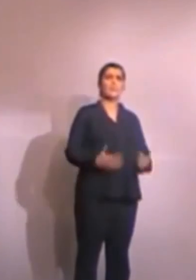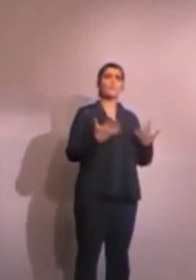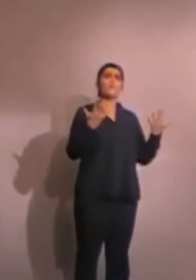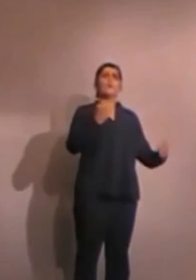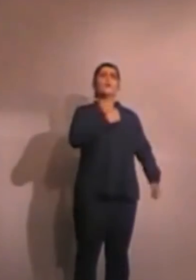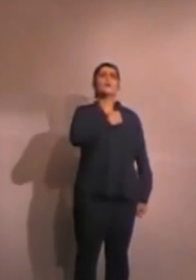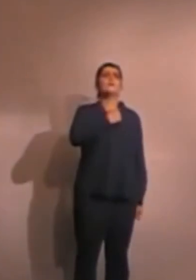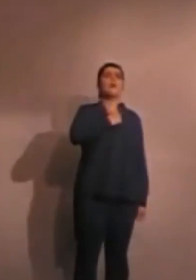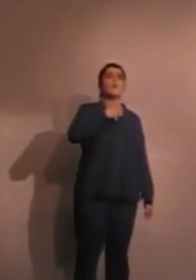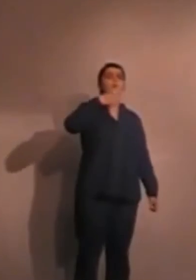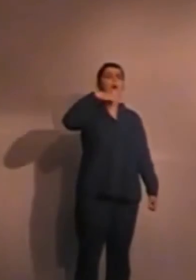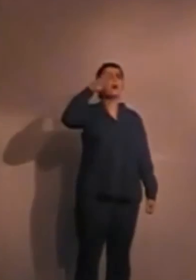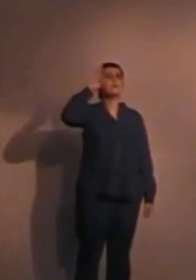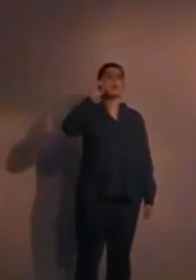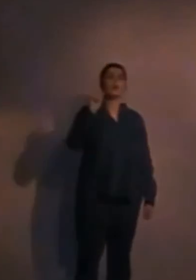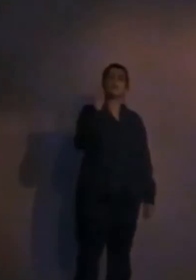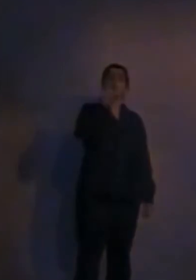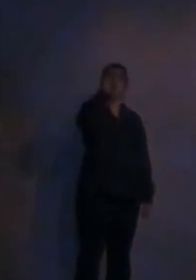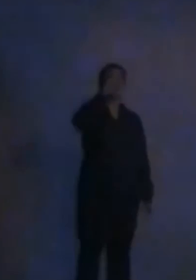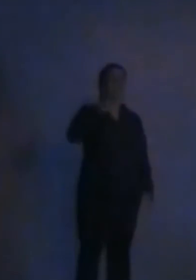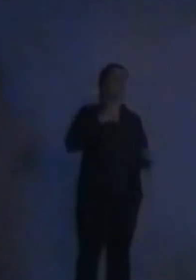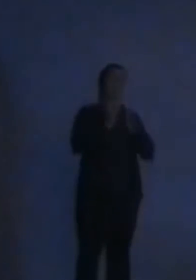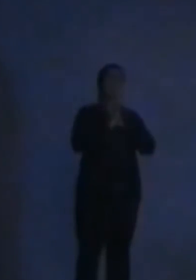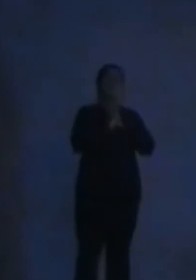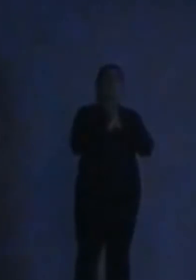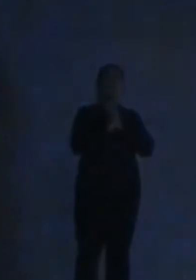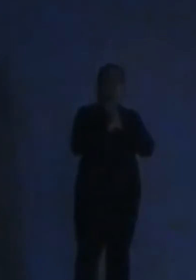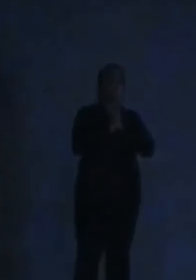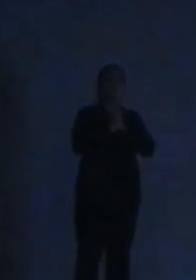Father of mercy, forsake me not!